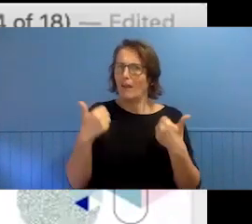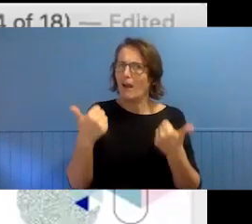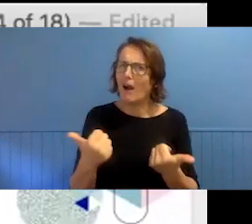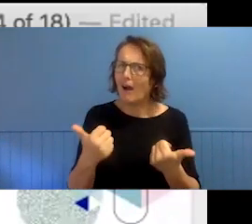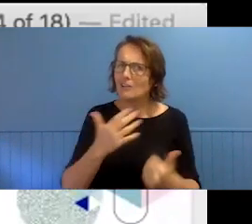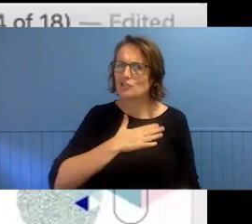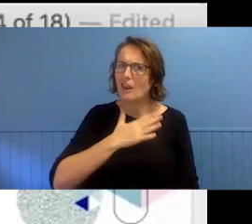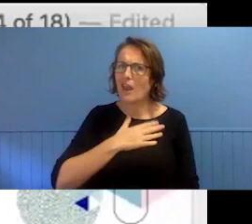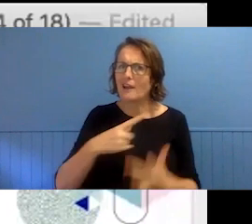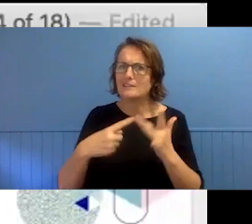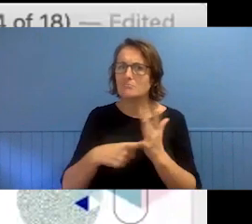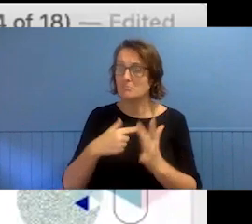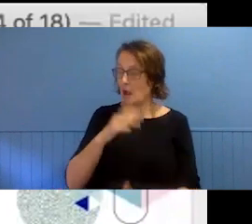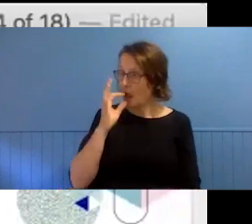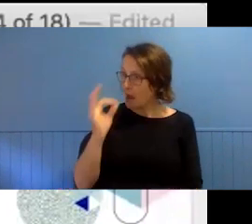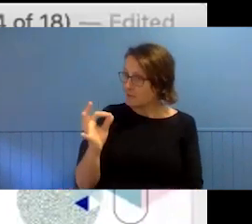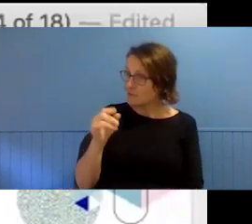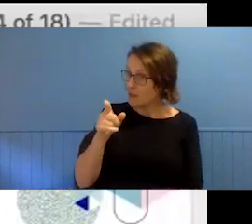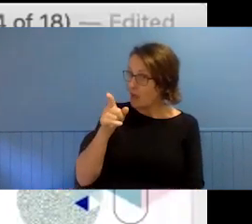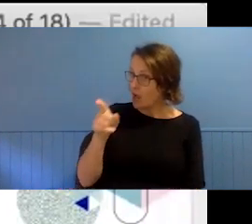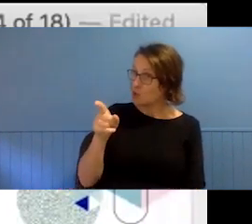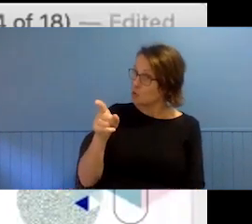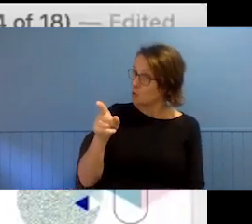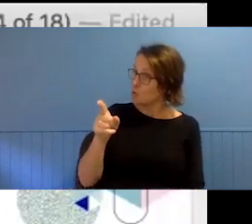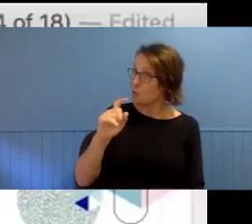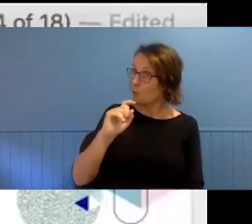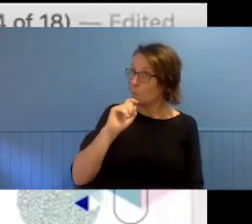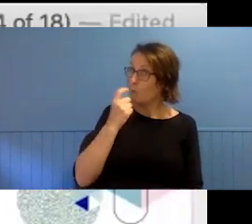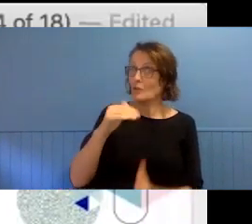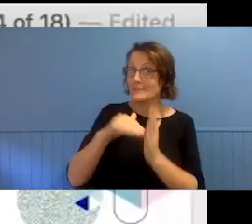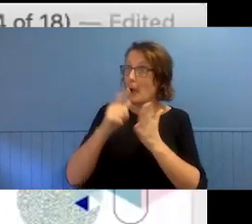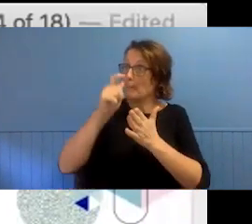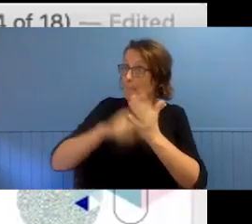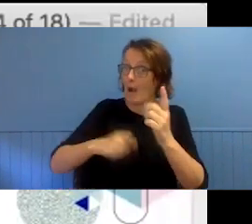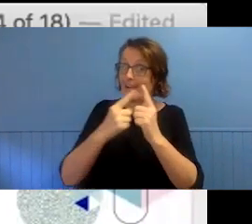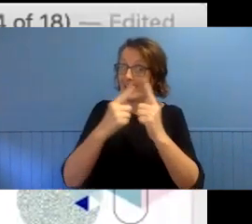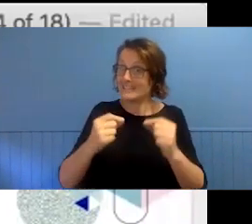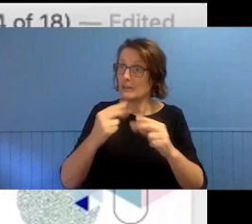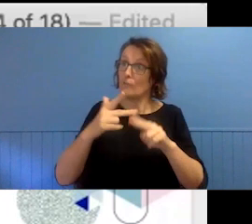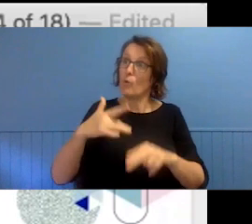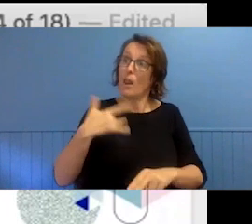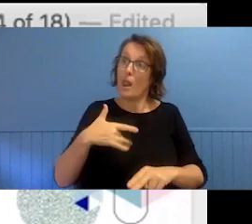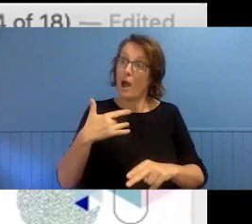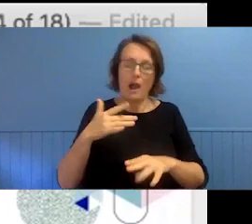buoy a ticket to a live show after this experience? She said absolutely